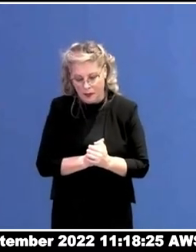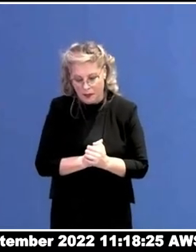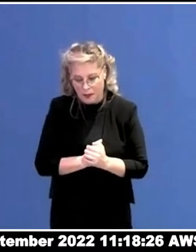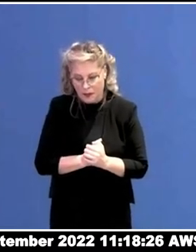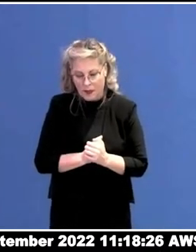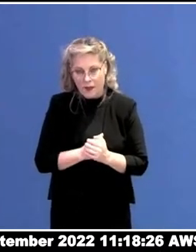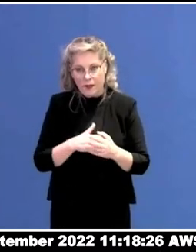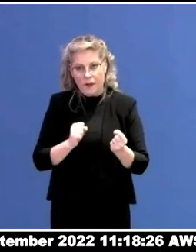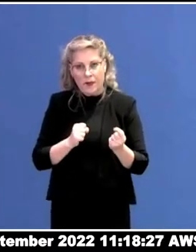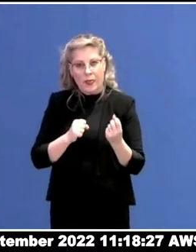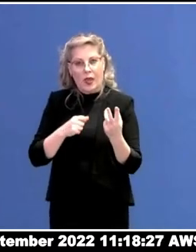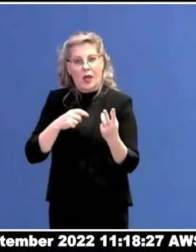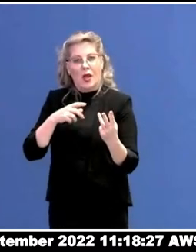Prison and the other at Roeburne Regional Prison.